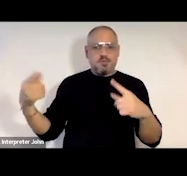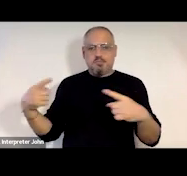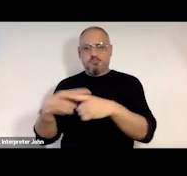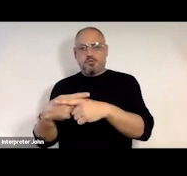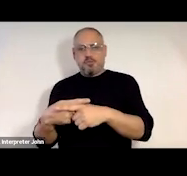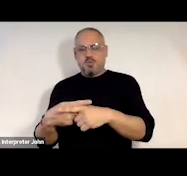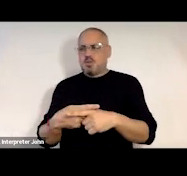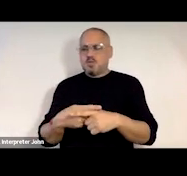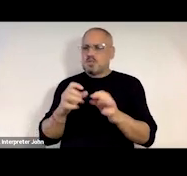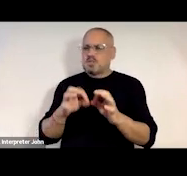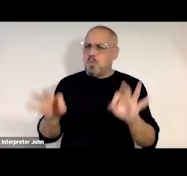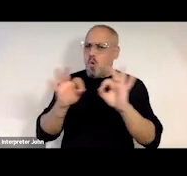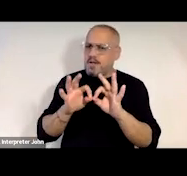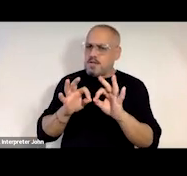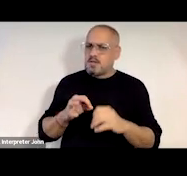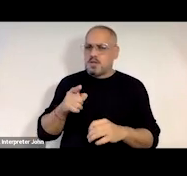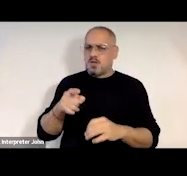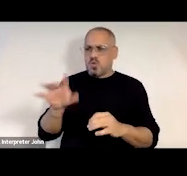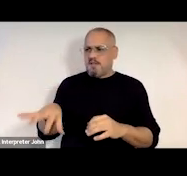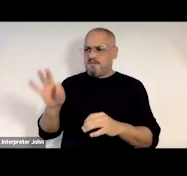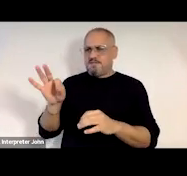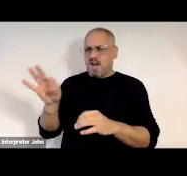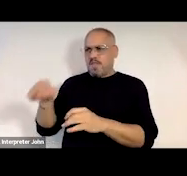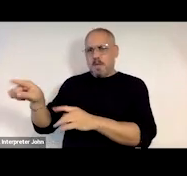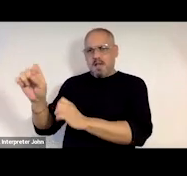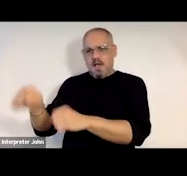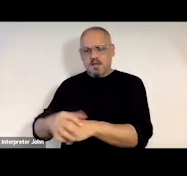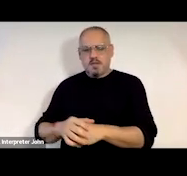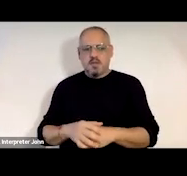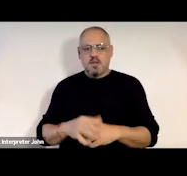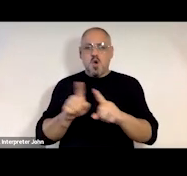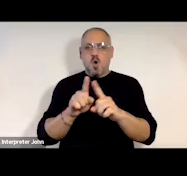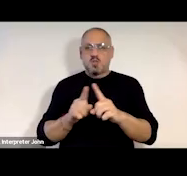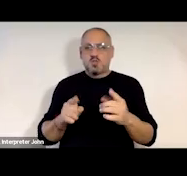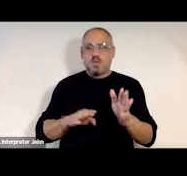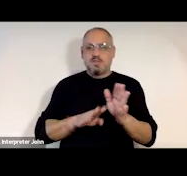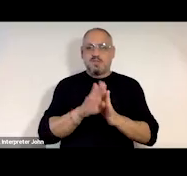is really, really important so that you can find them, and develop ways to maintain that contact.